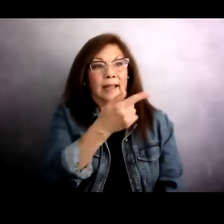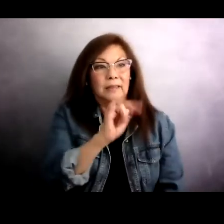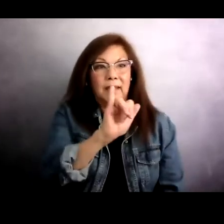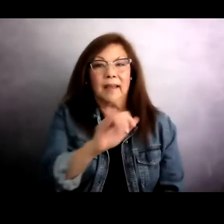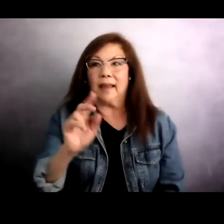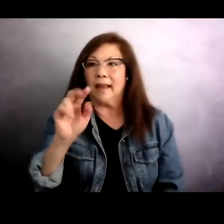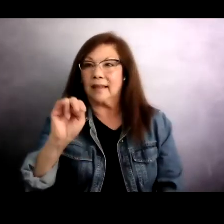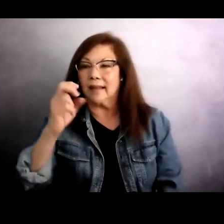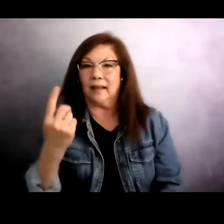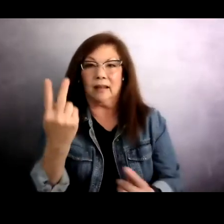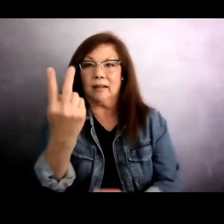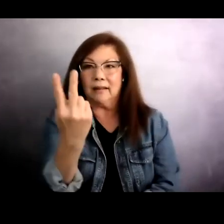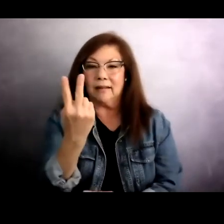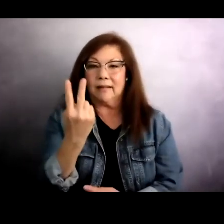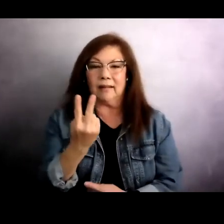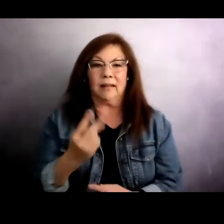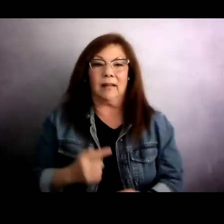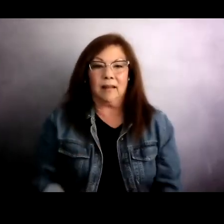Daisy stayed where she was, whereas debris was to put myself up on one elbow to look